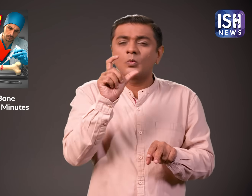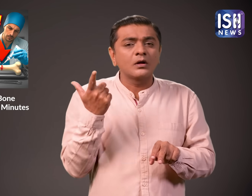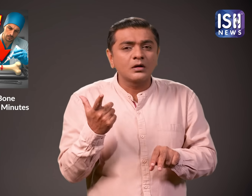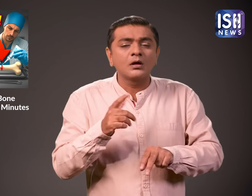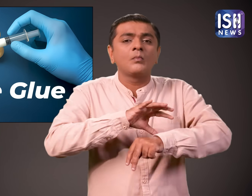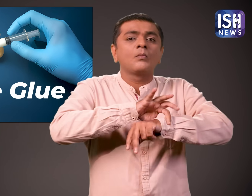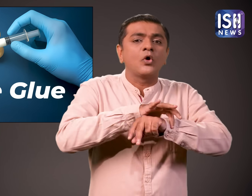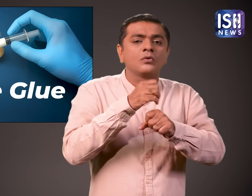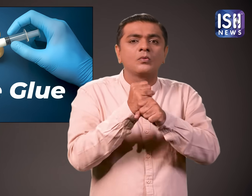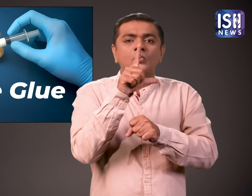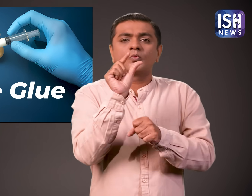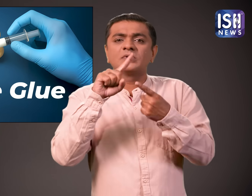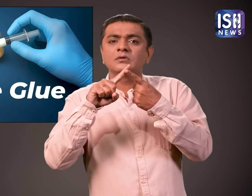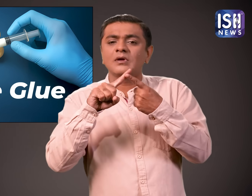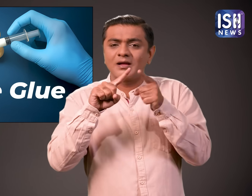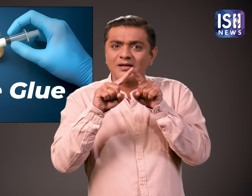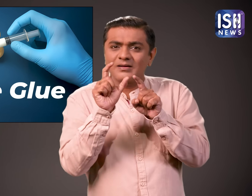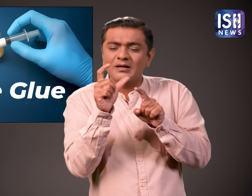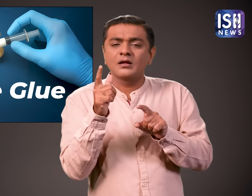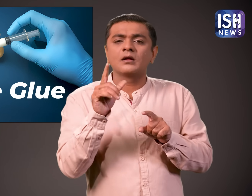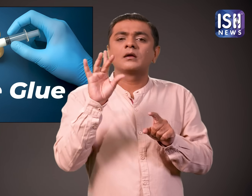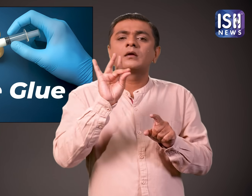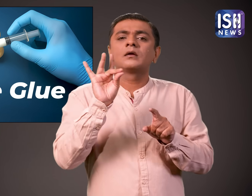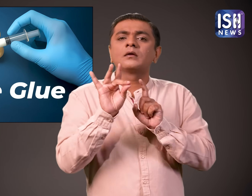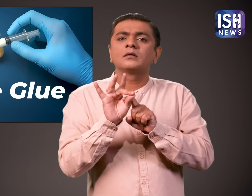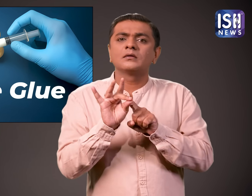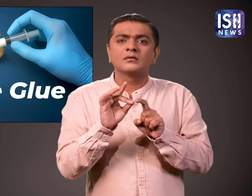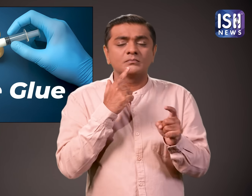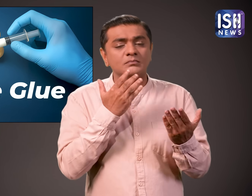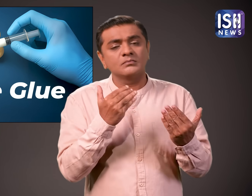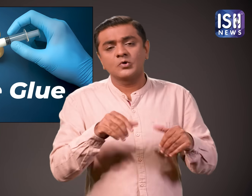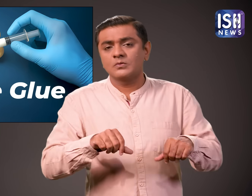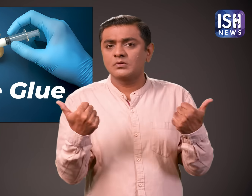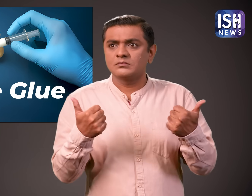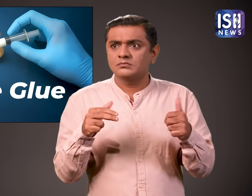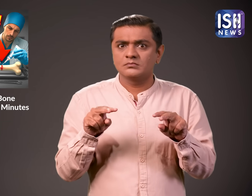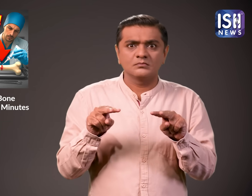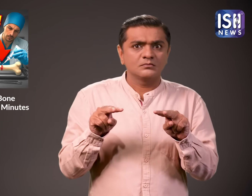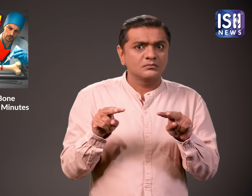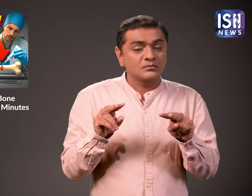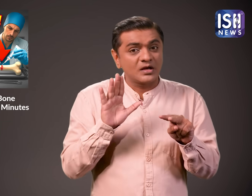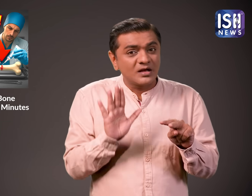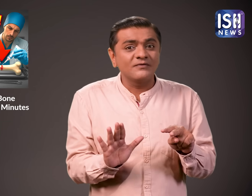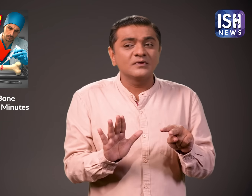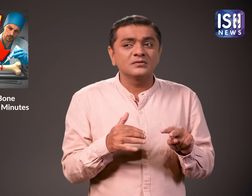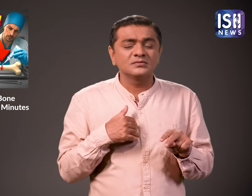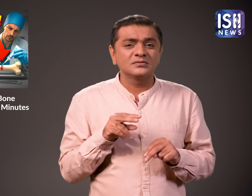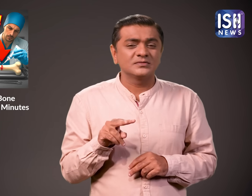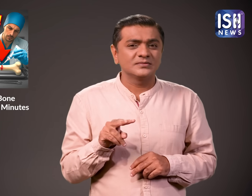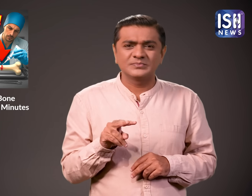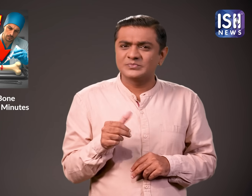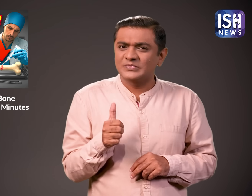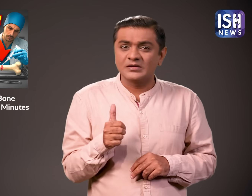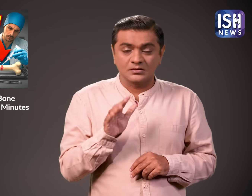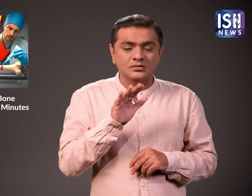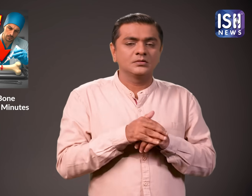It’s called “bone glue,” and it can actually fix fractures. Yes, really!